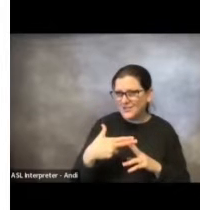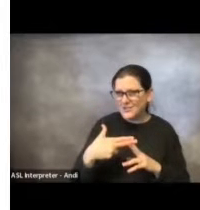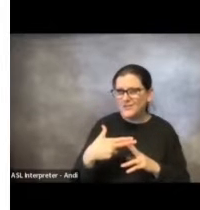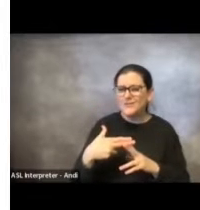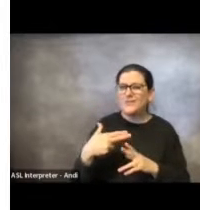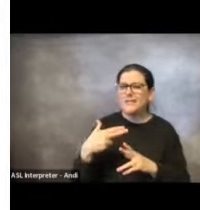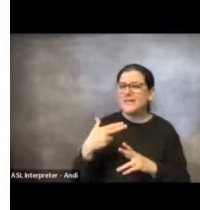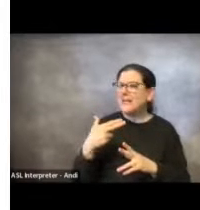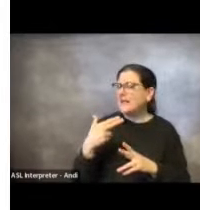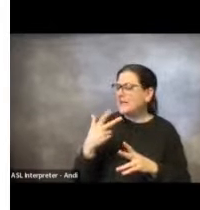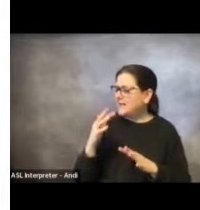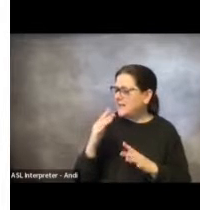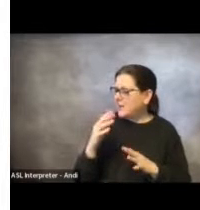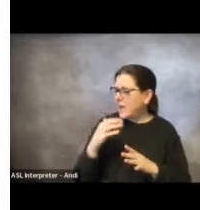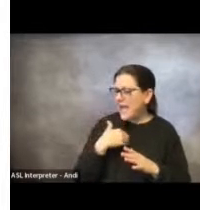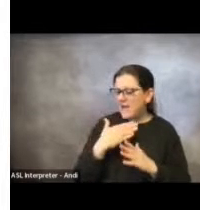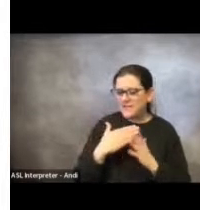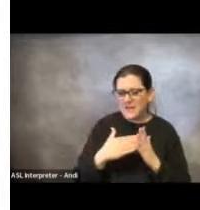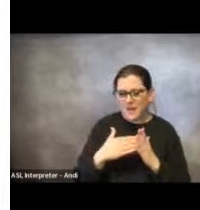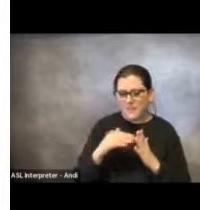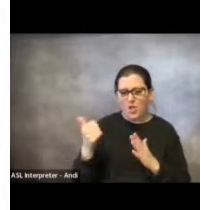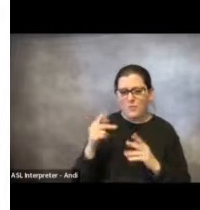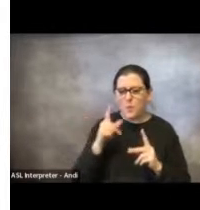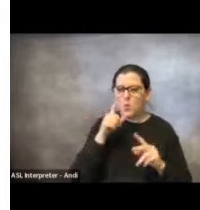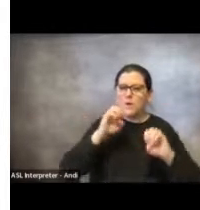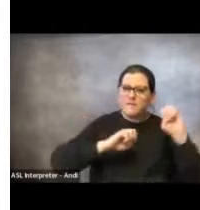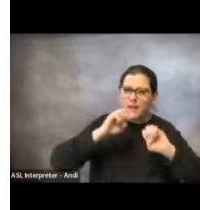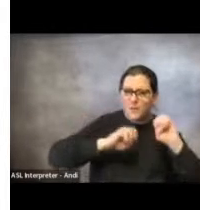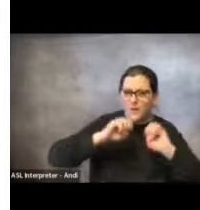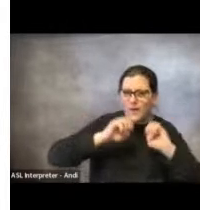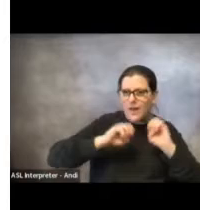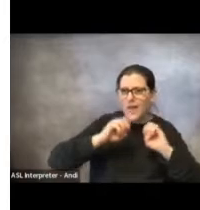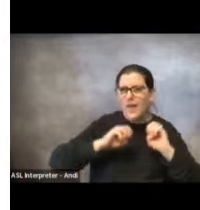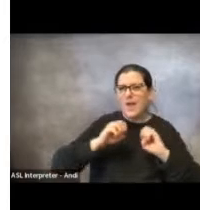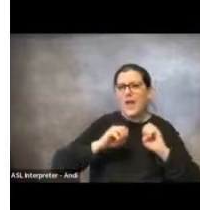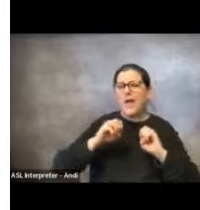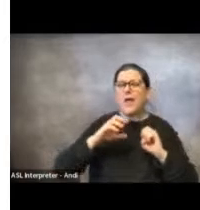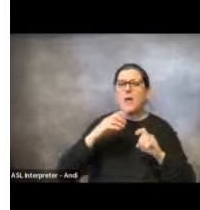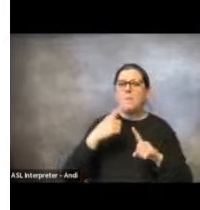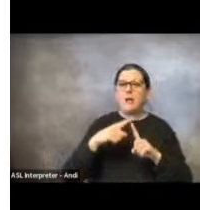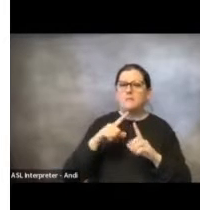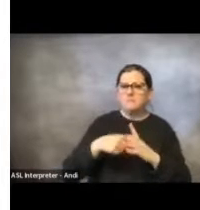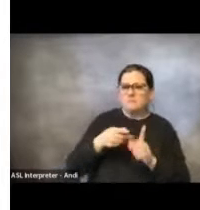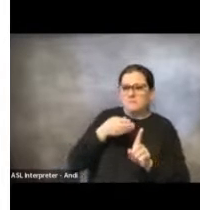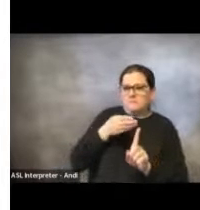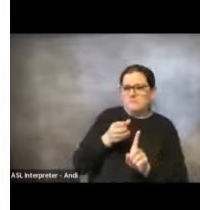we have some evaluators and epidemiologists that also sit on that steering committee to help